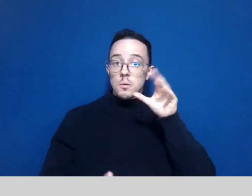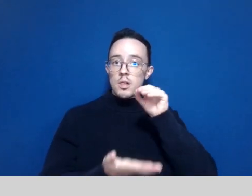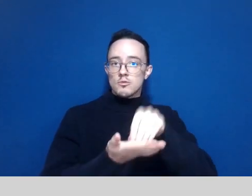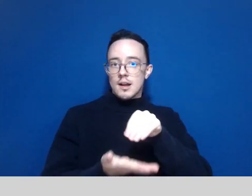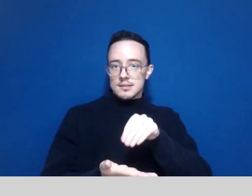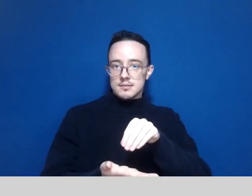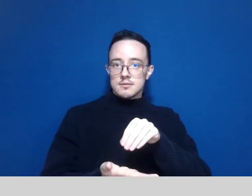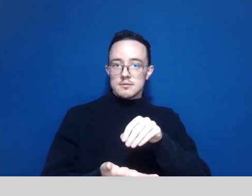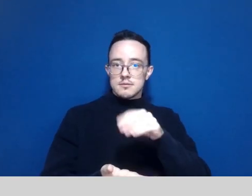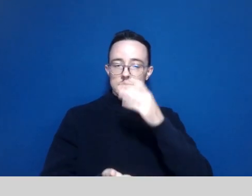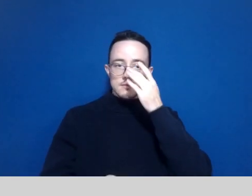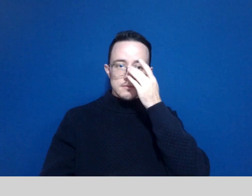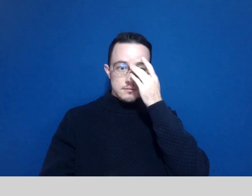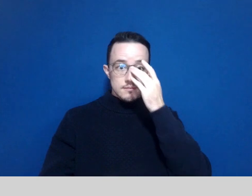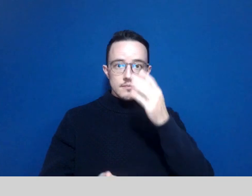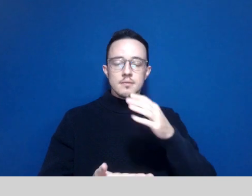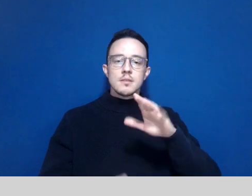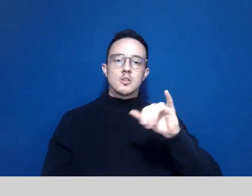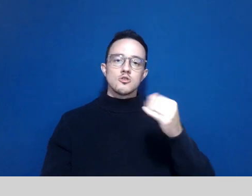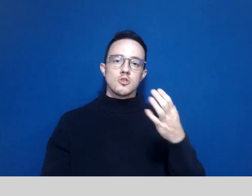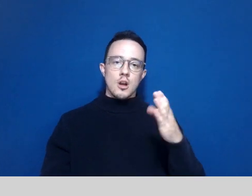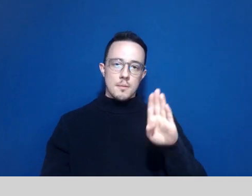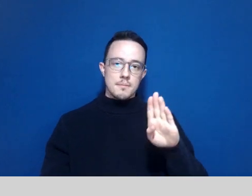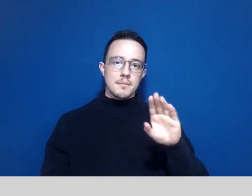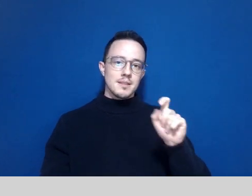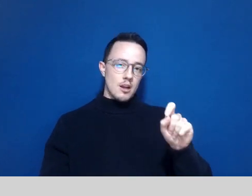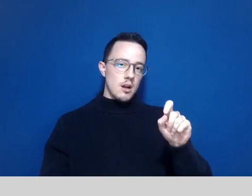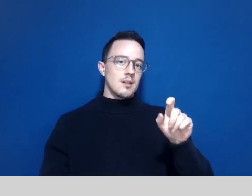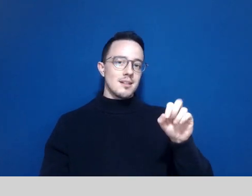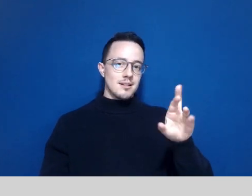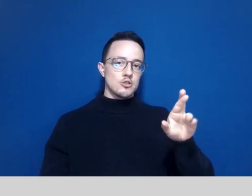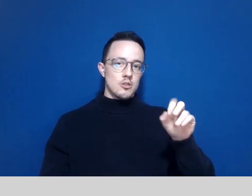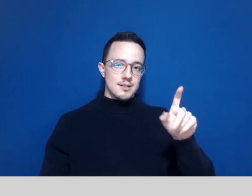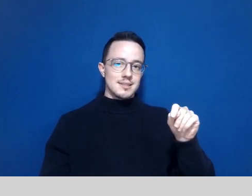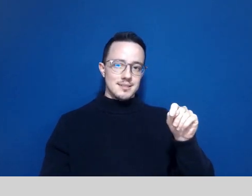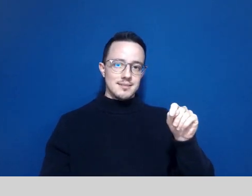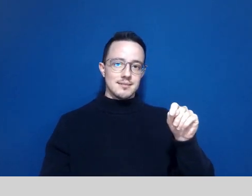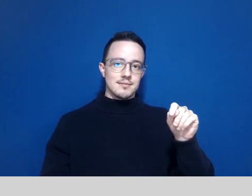And we're going to write to that output job.SRT.